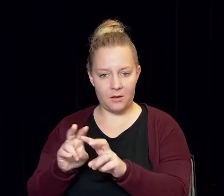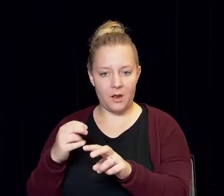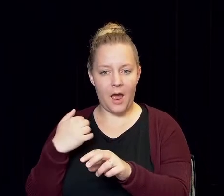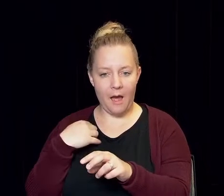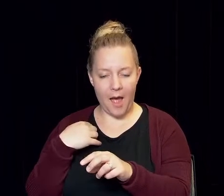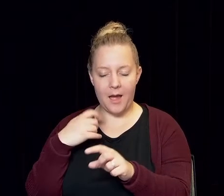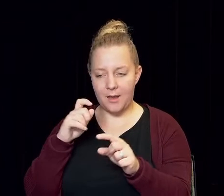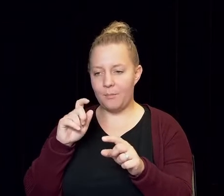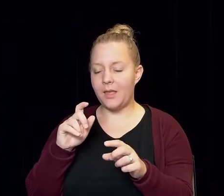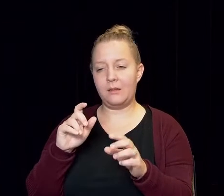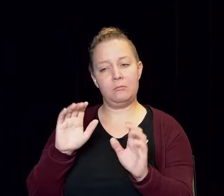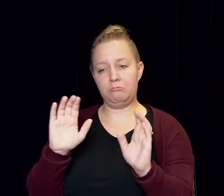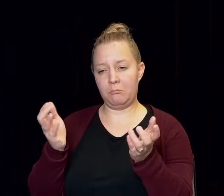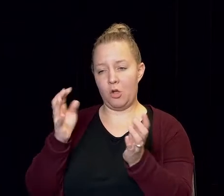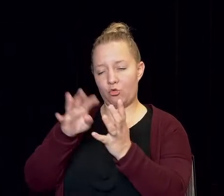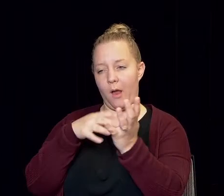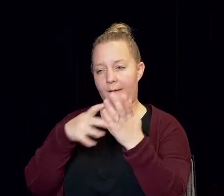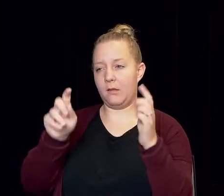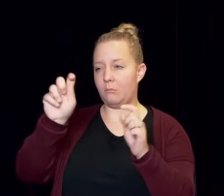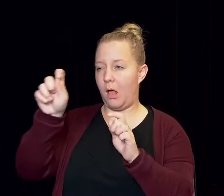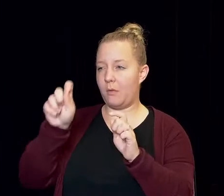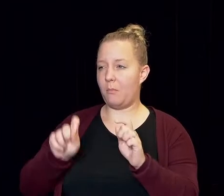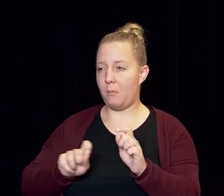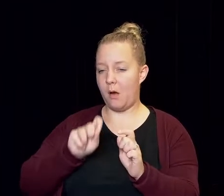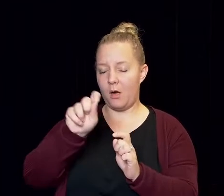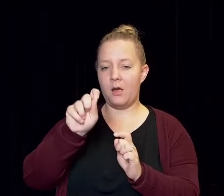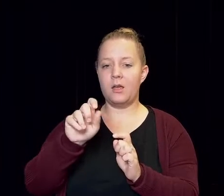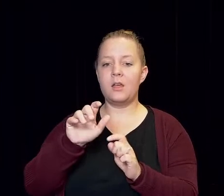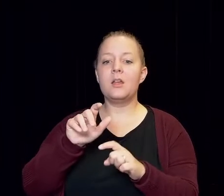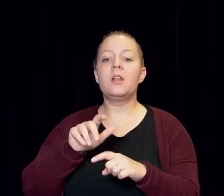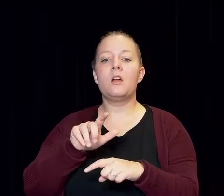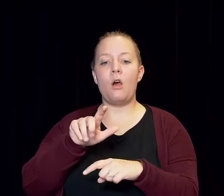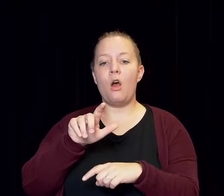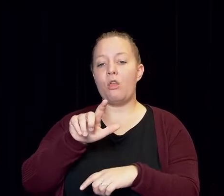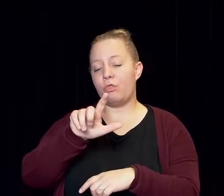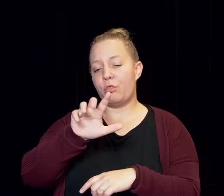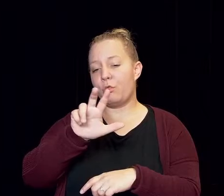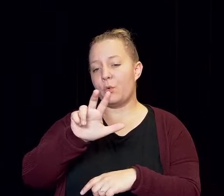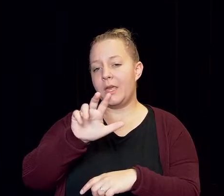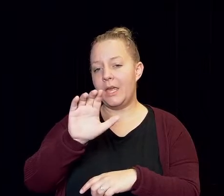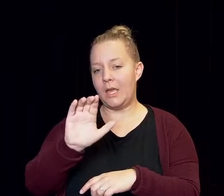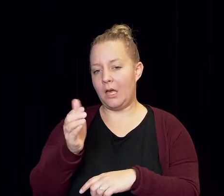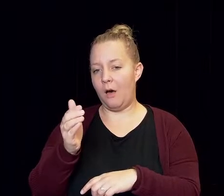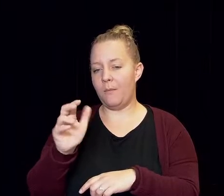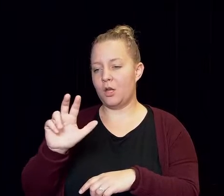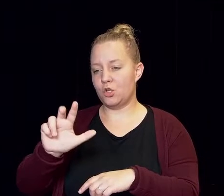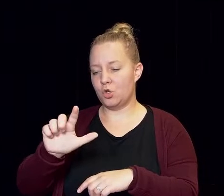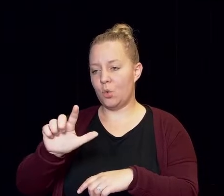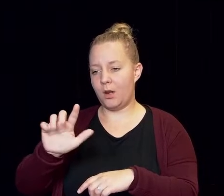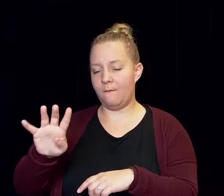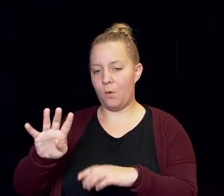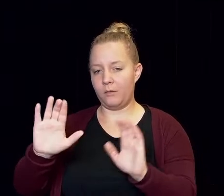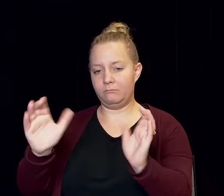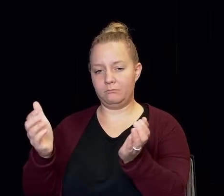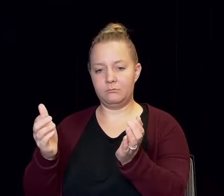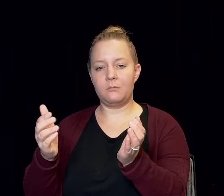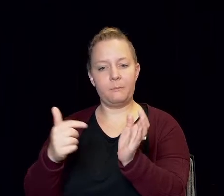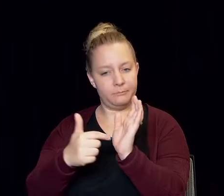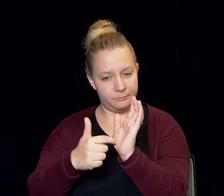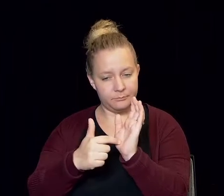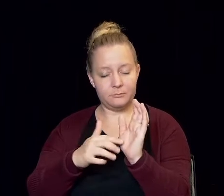this is like 3 comma 24. But for this instance, for ratios, we're taking the y which is 24 divided